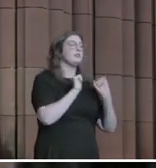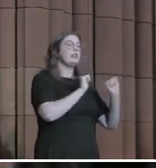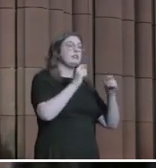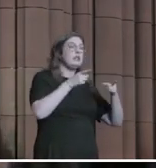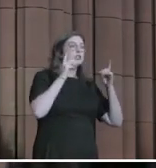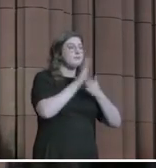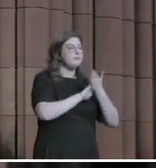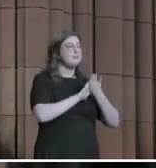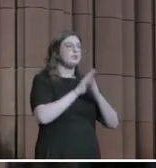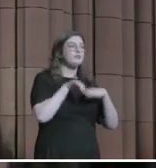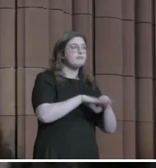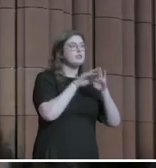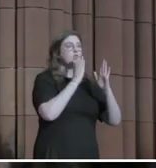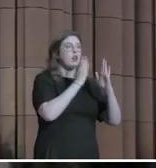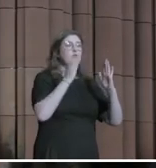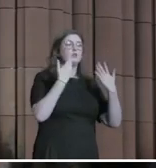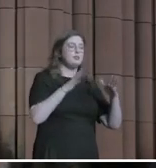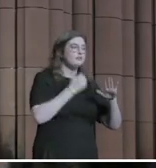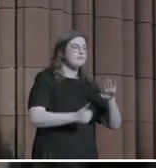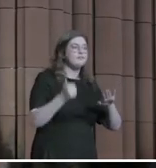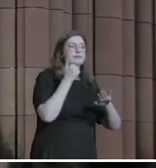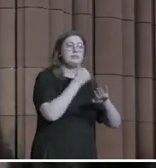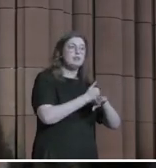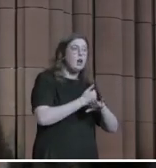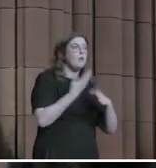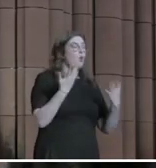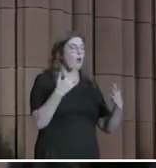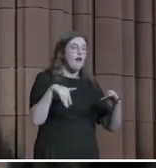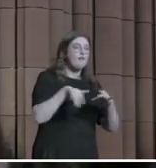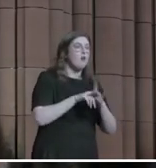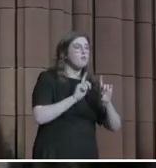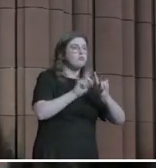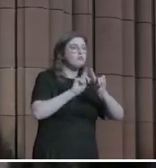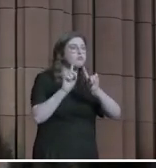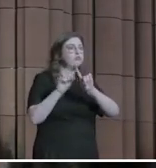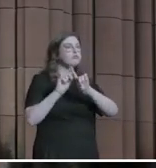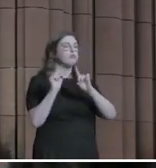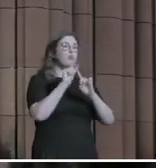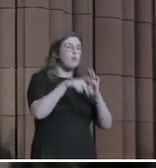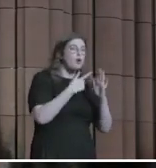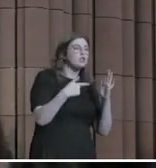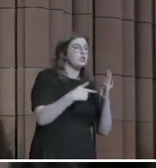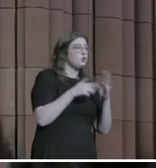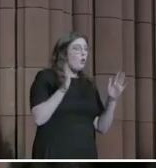and been part of numerous collaborative projects with researchers all funded by the major research councils.